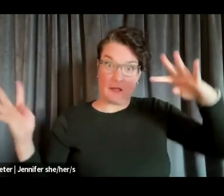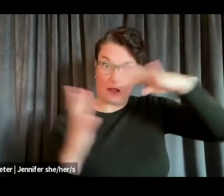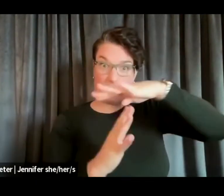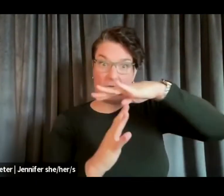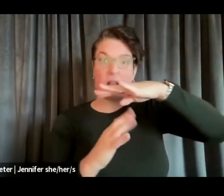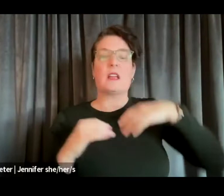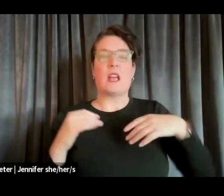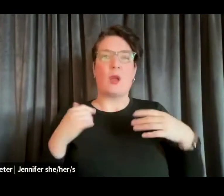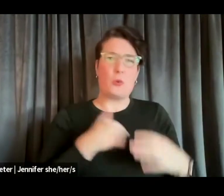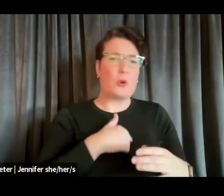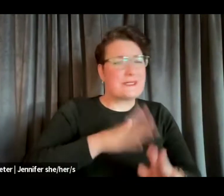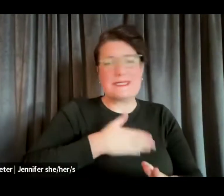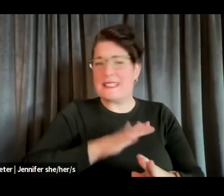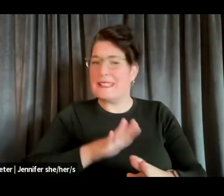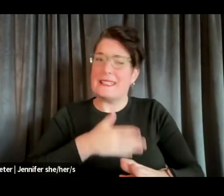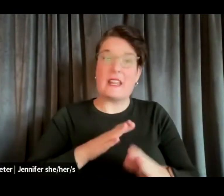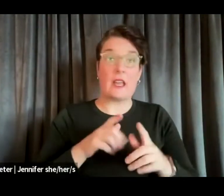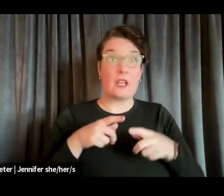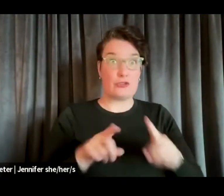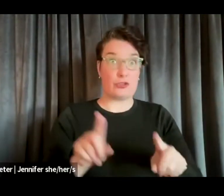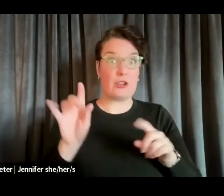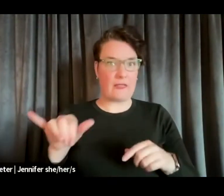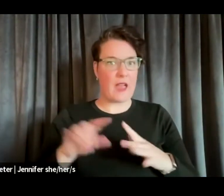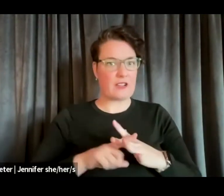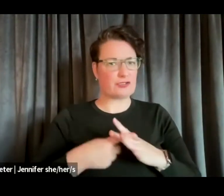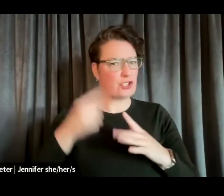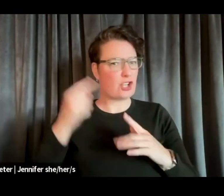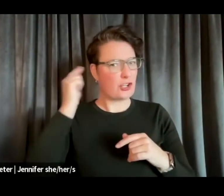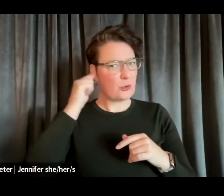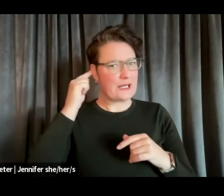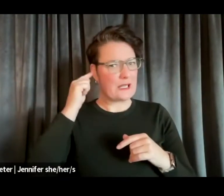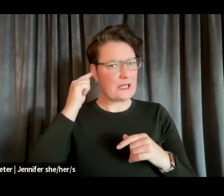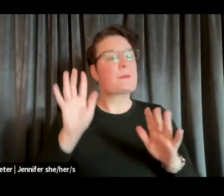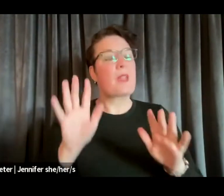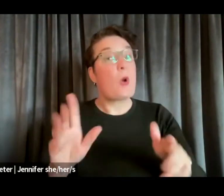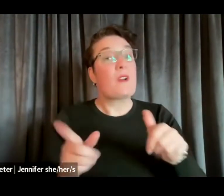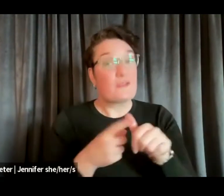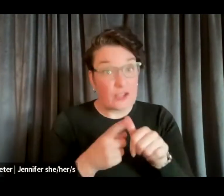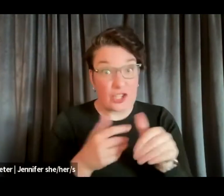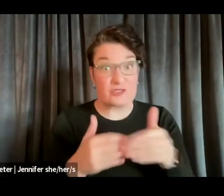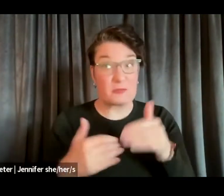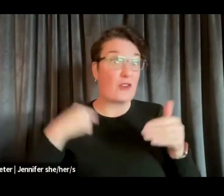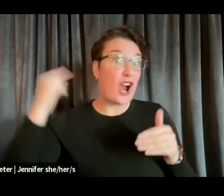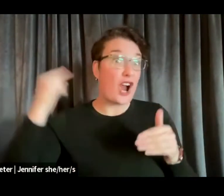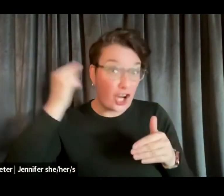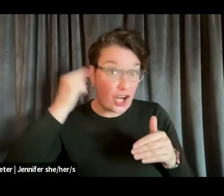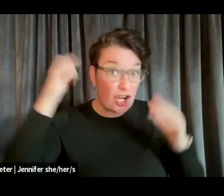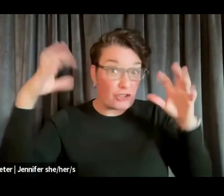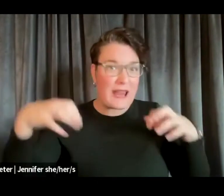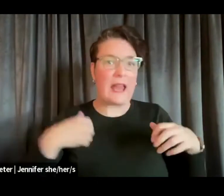And then during that, we started hearing. Well first, before I even heard rain, I heard people like